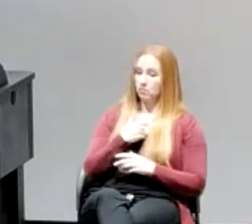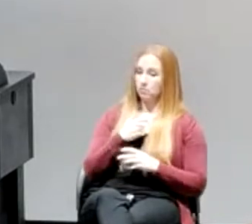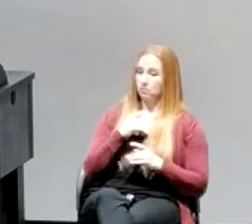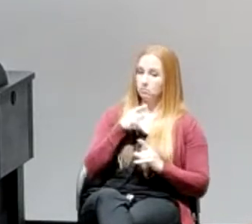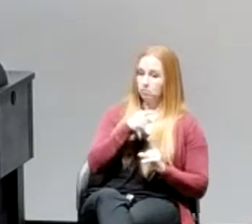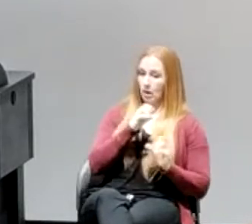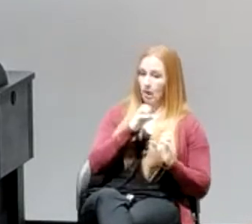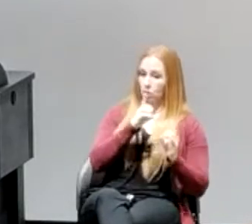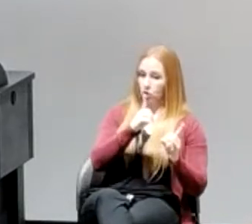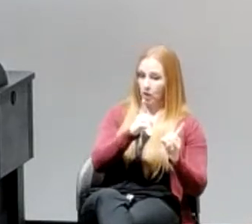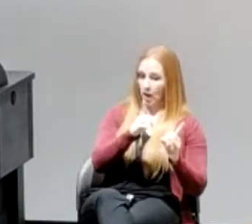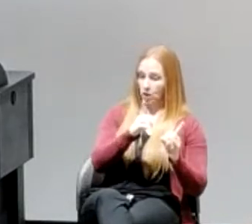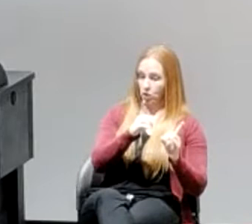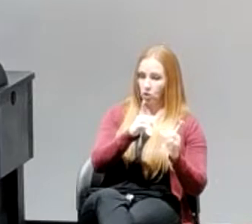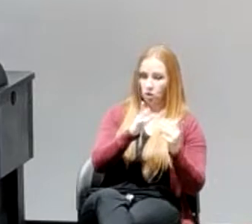It is